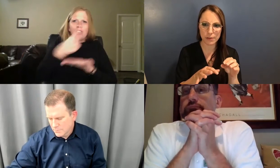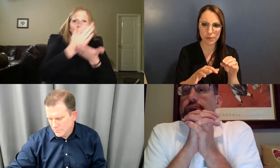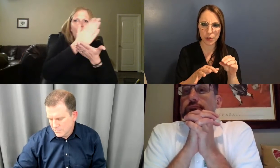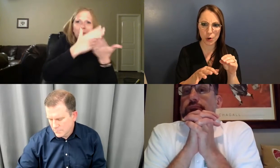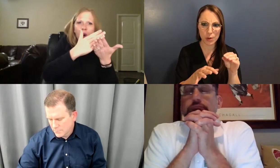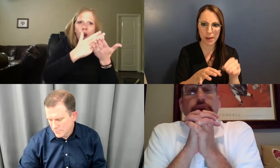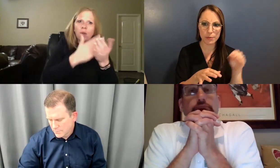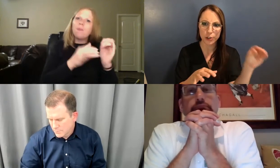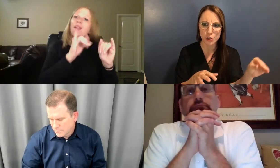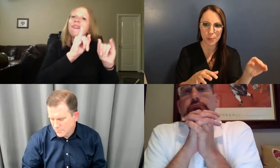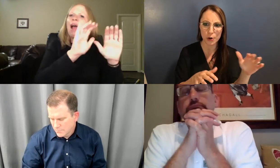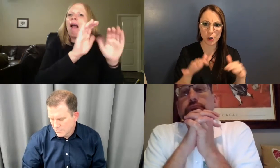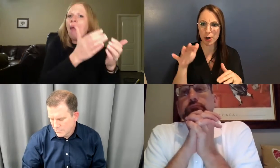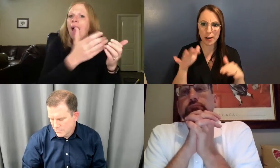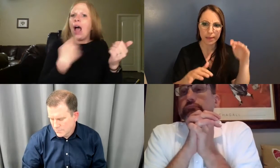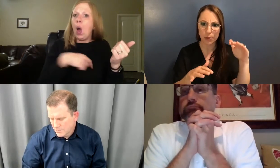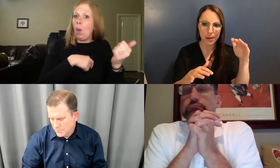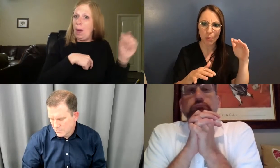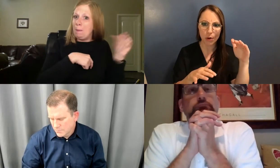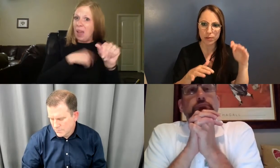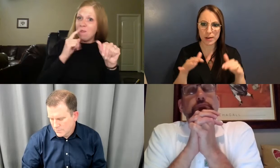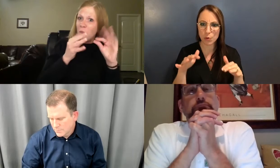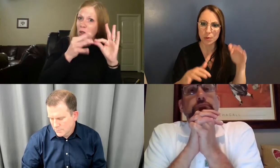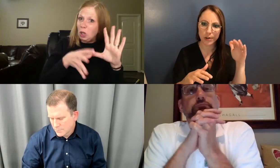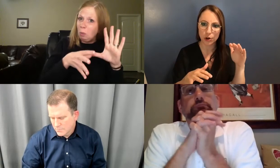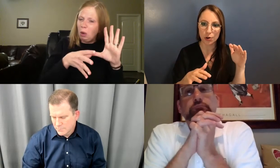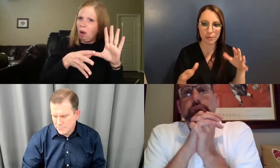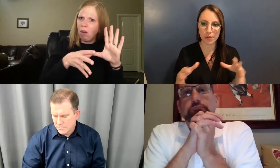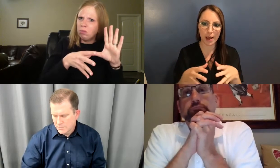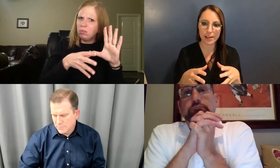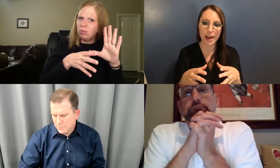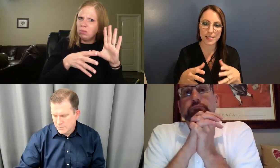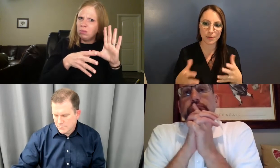if we paid for an interpreter that would be more than we would incur for that class